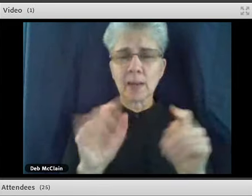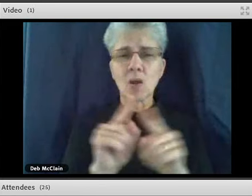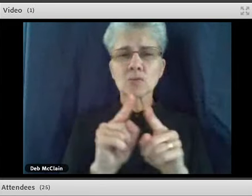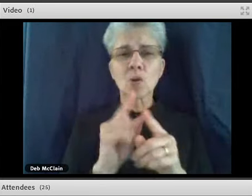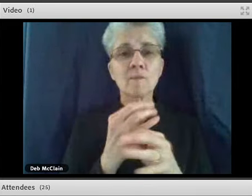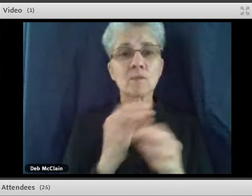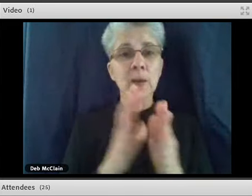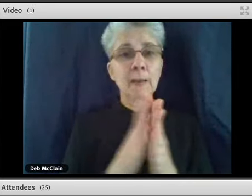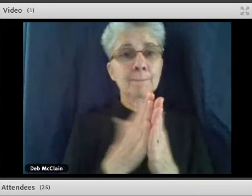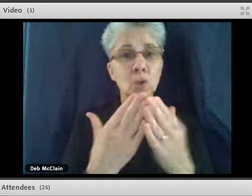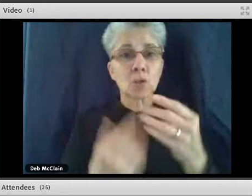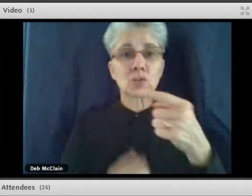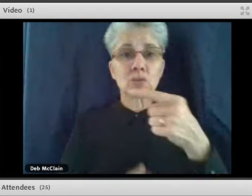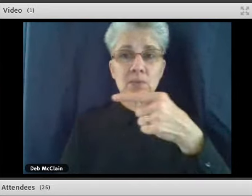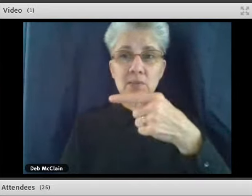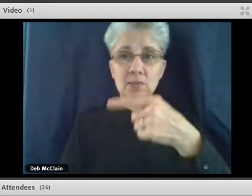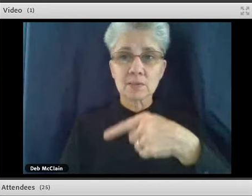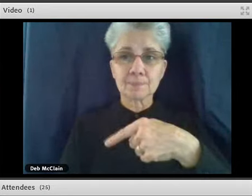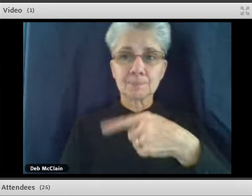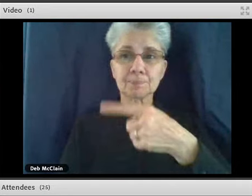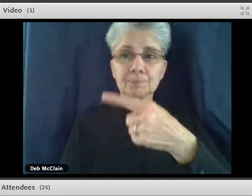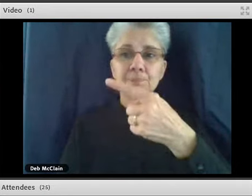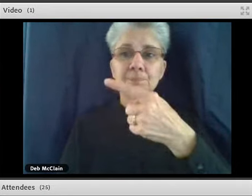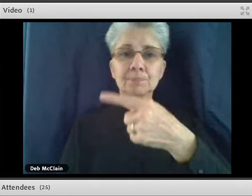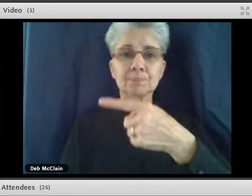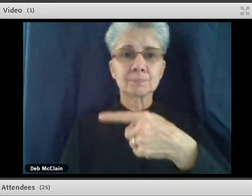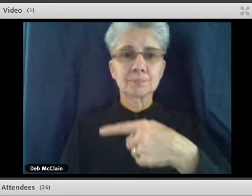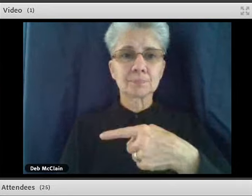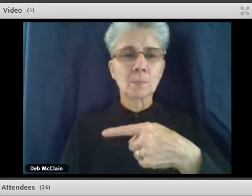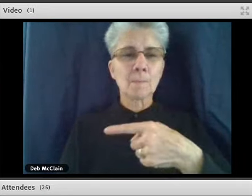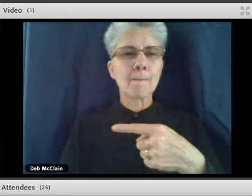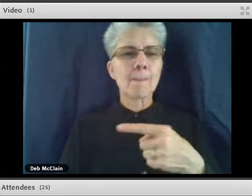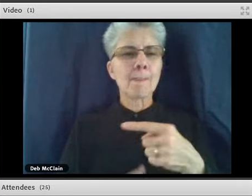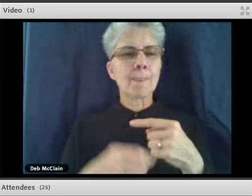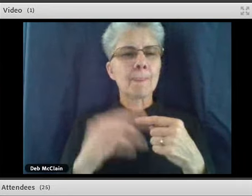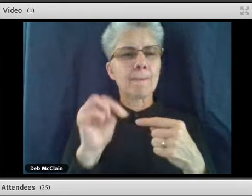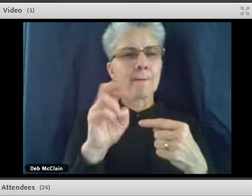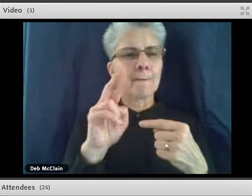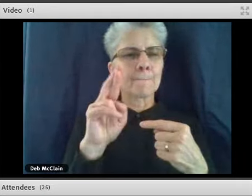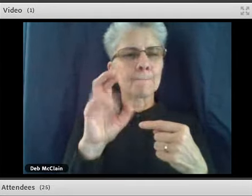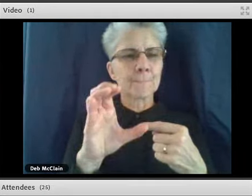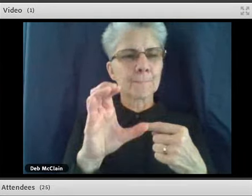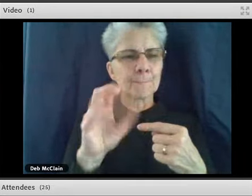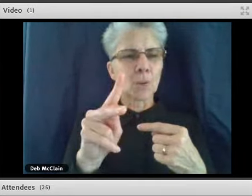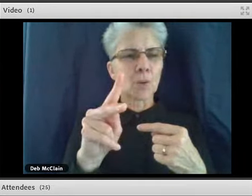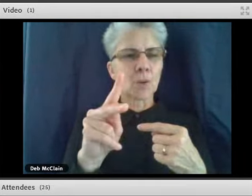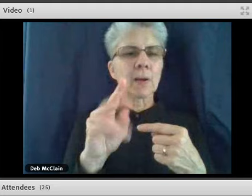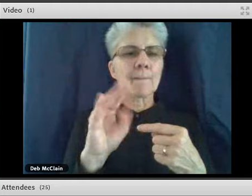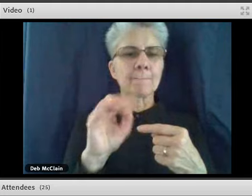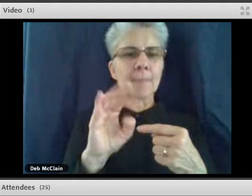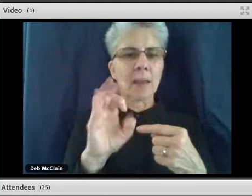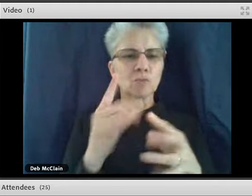And it's free. Also, there's free books out there -- free medical books. There's PubMed has a bookshelf.